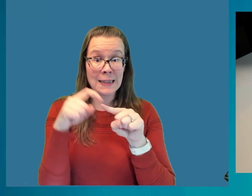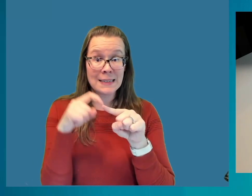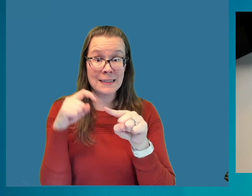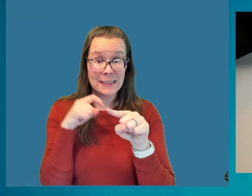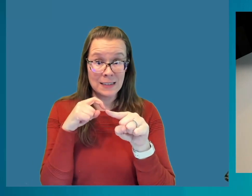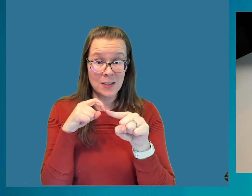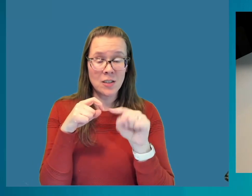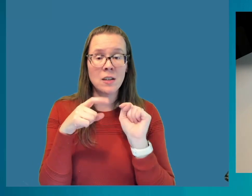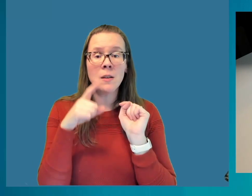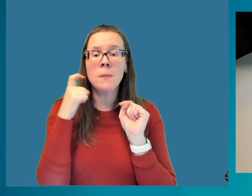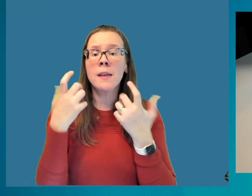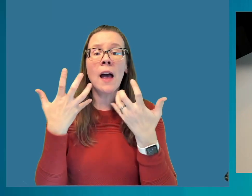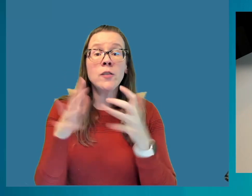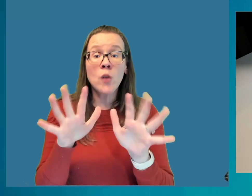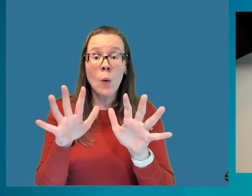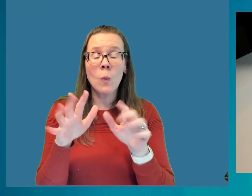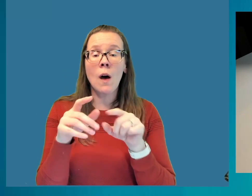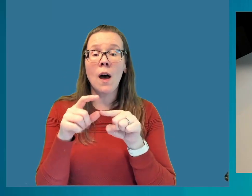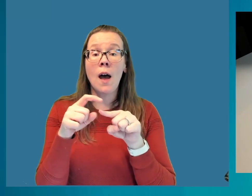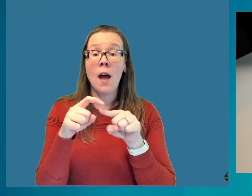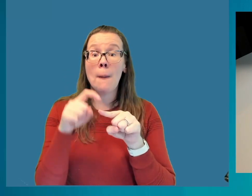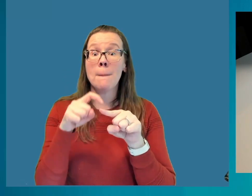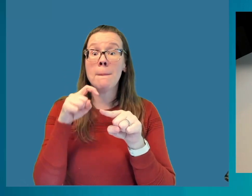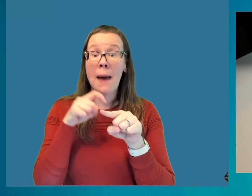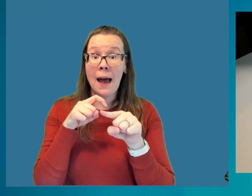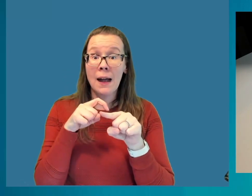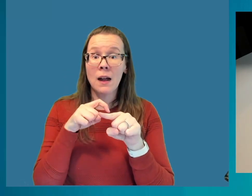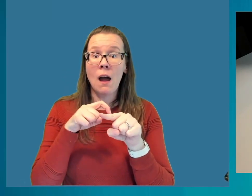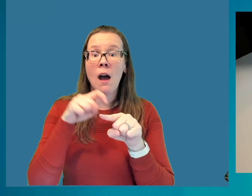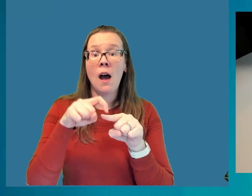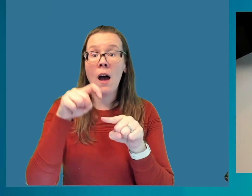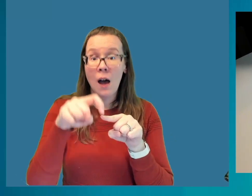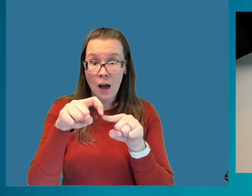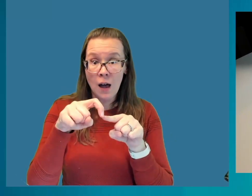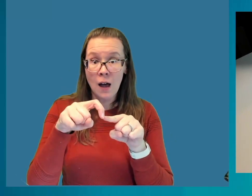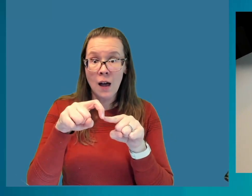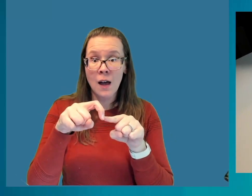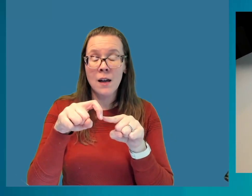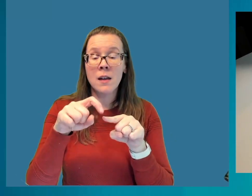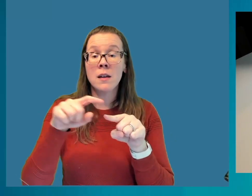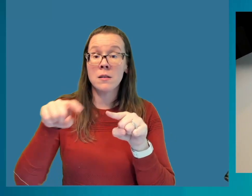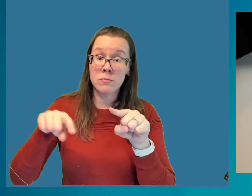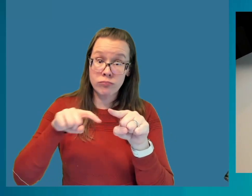Um, when I start, um, quilting this way, I don't backstitch because if you backstitch,